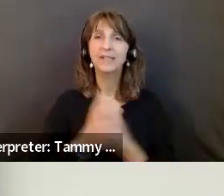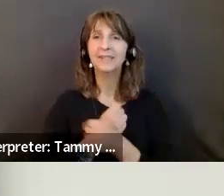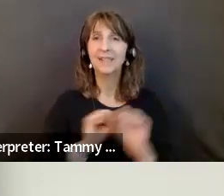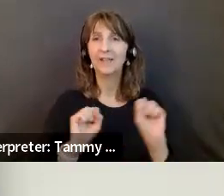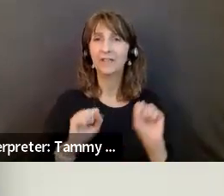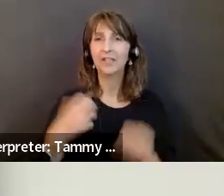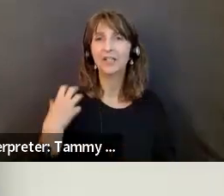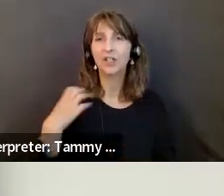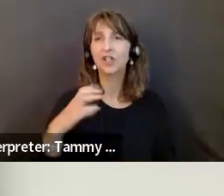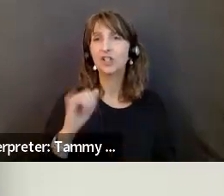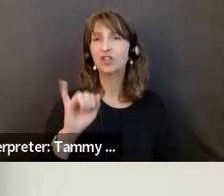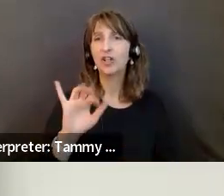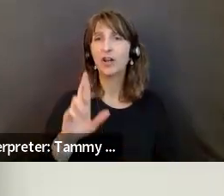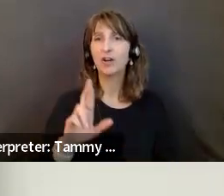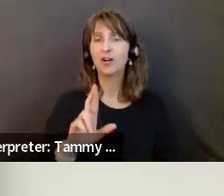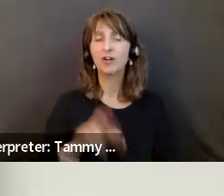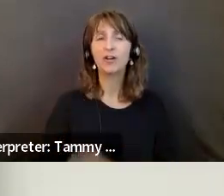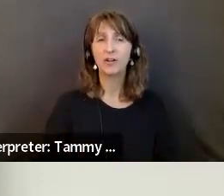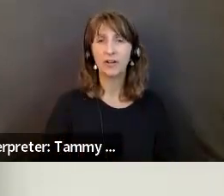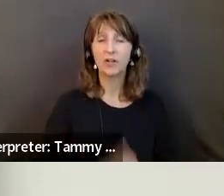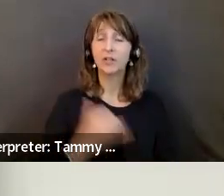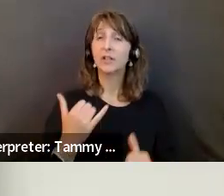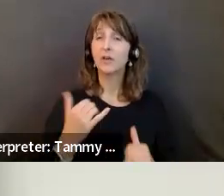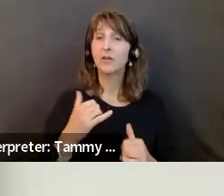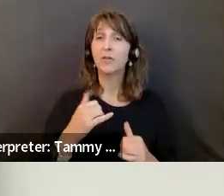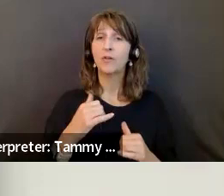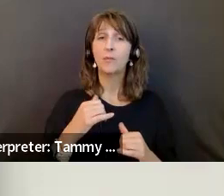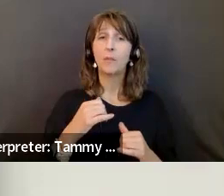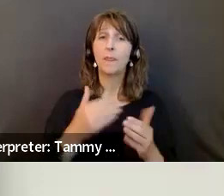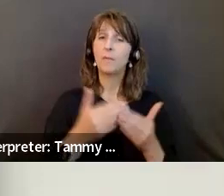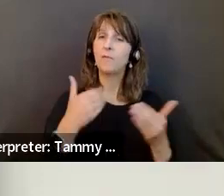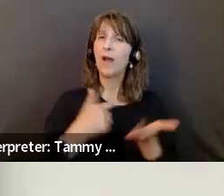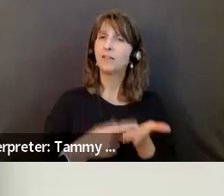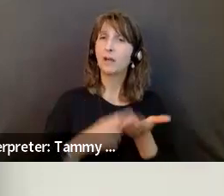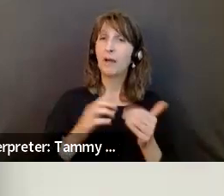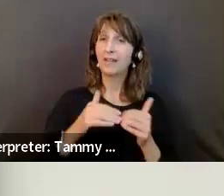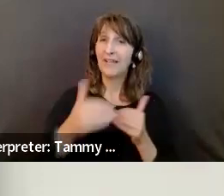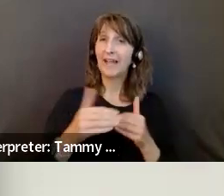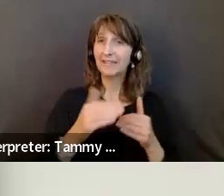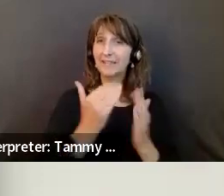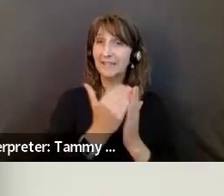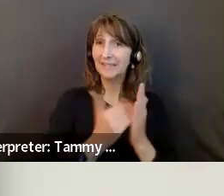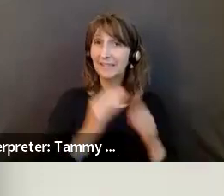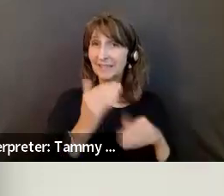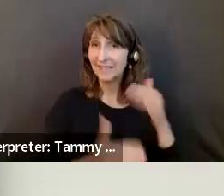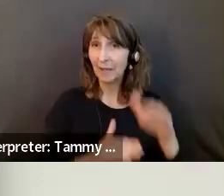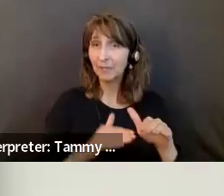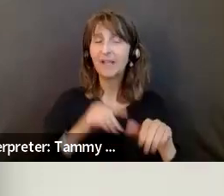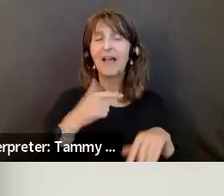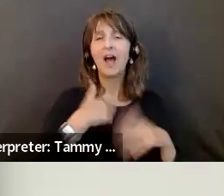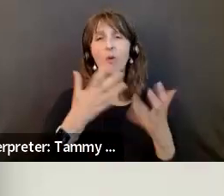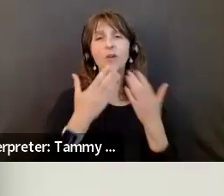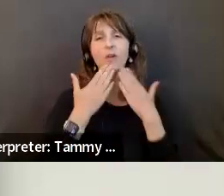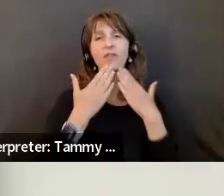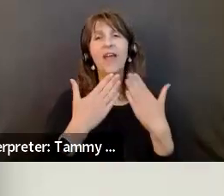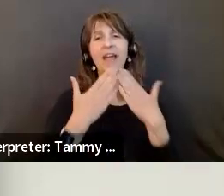So I'm gonna talk a little bit about next steps, but before I talk about that, I also want to give a just a another thank you and shout out to our work group members.